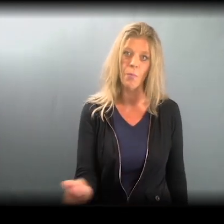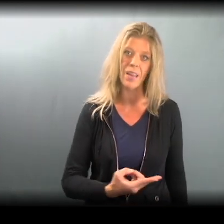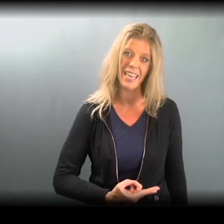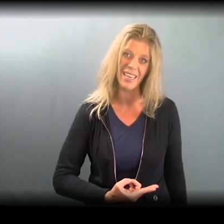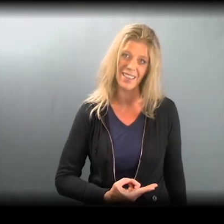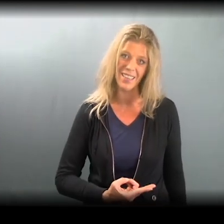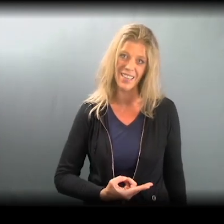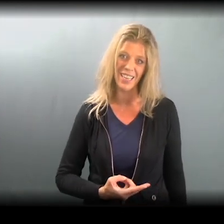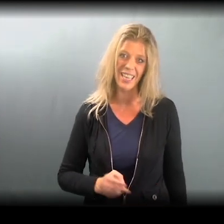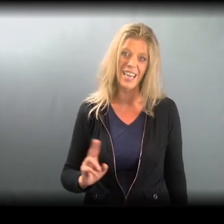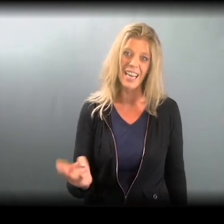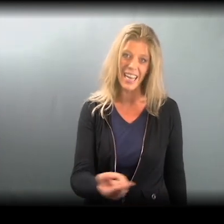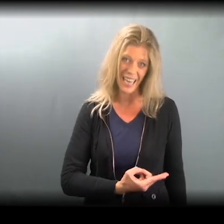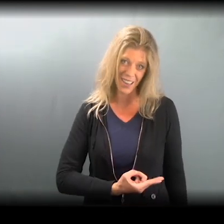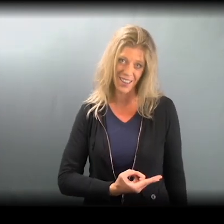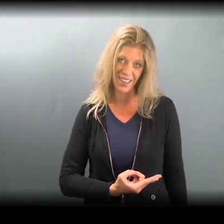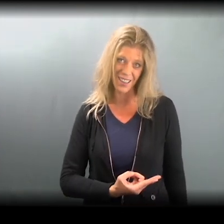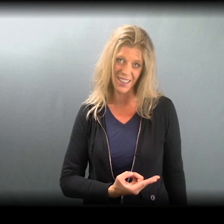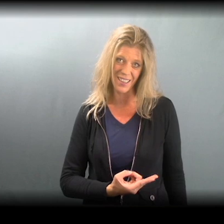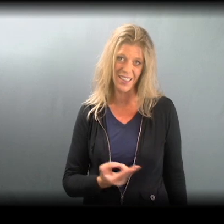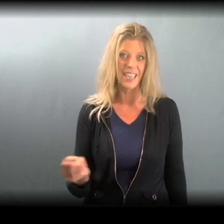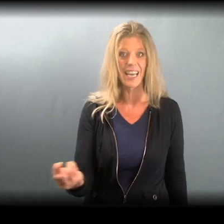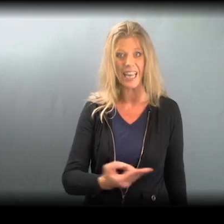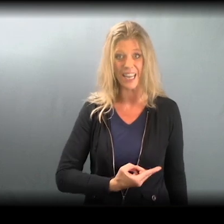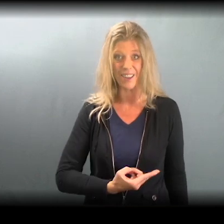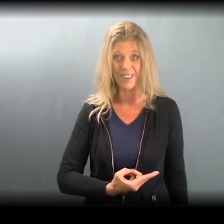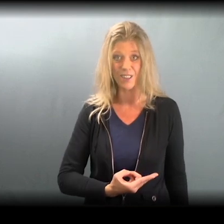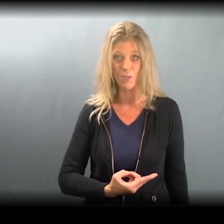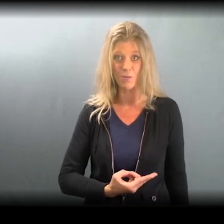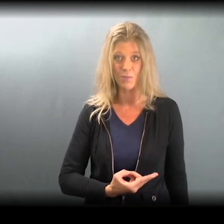HERE